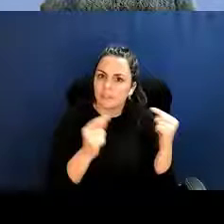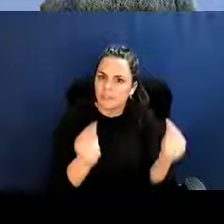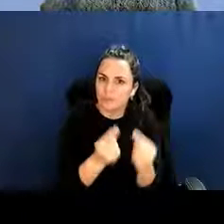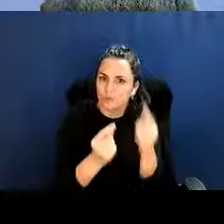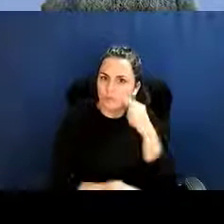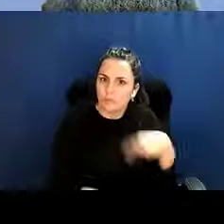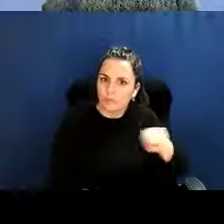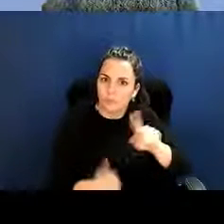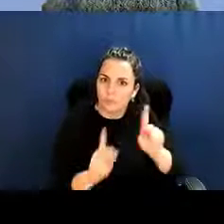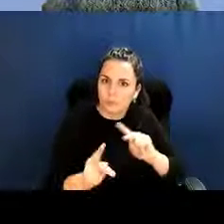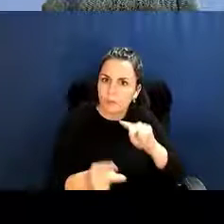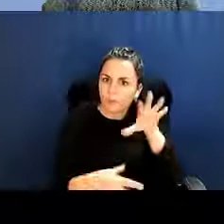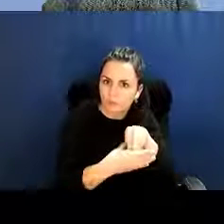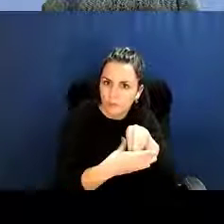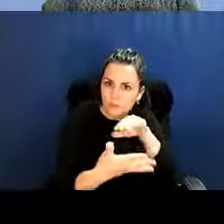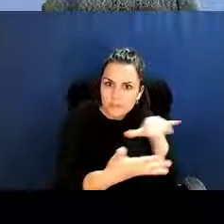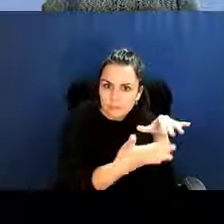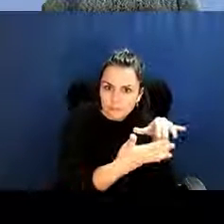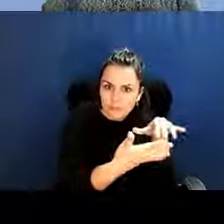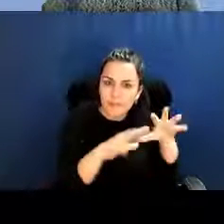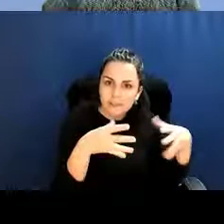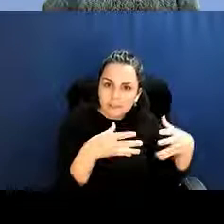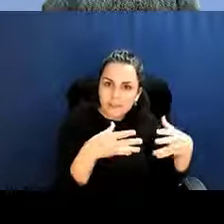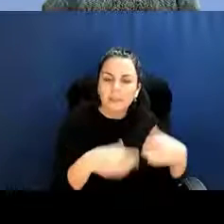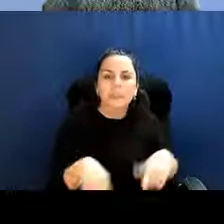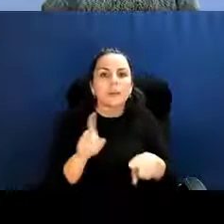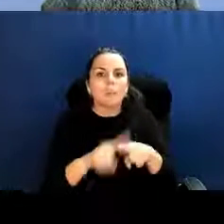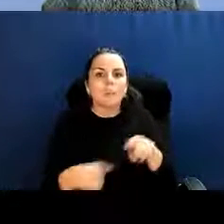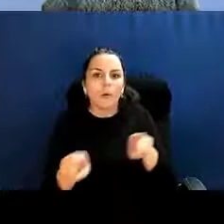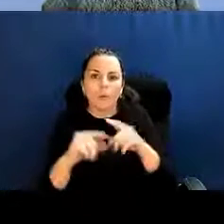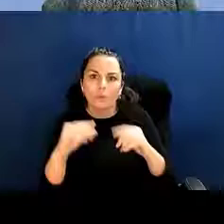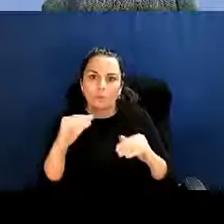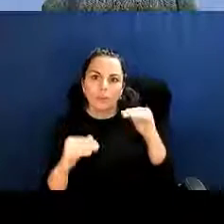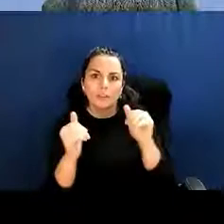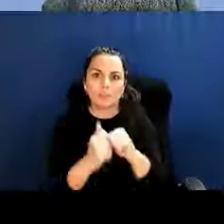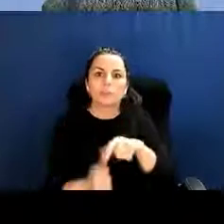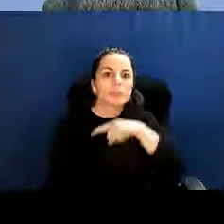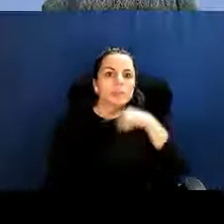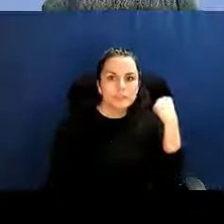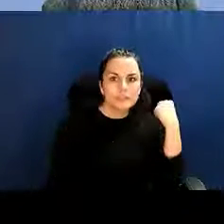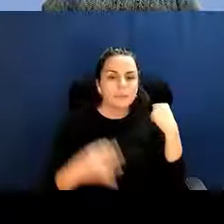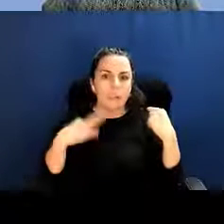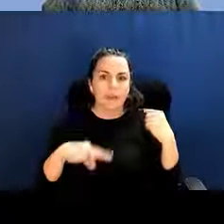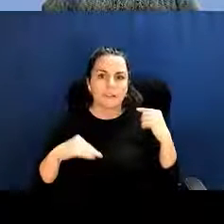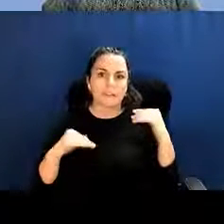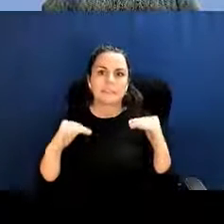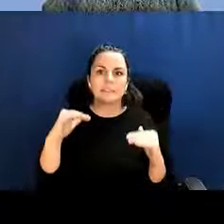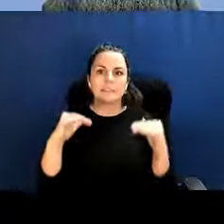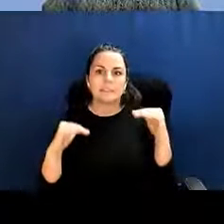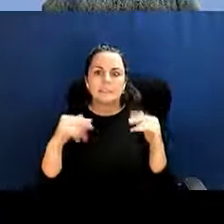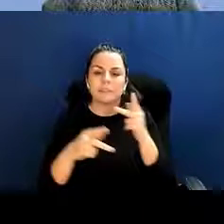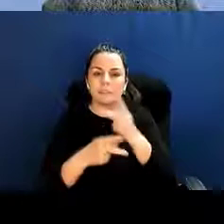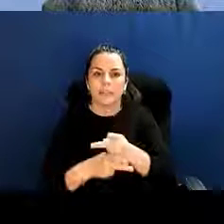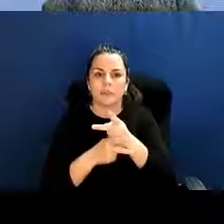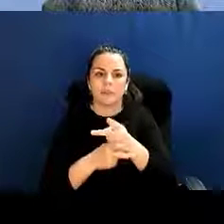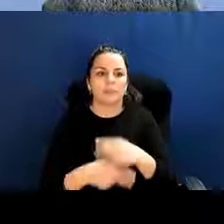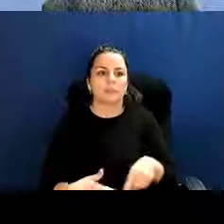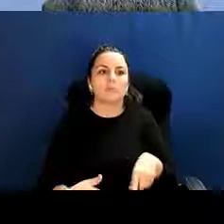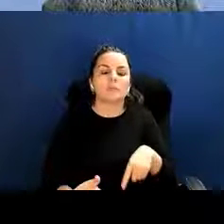and it's able to balance the risk and the benefit. And last but not least, the principle of justice,